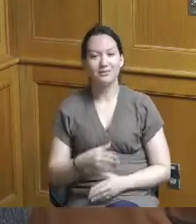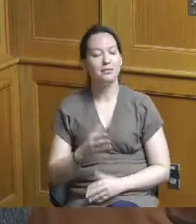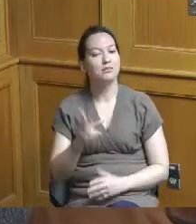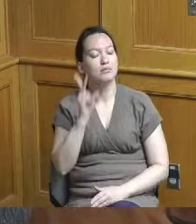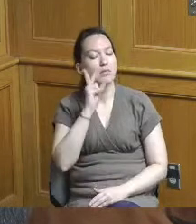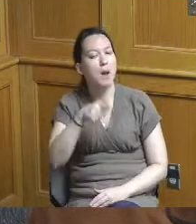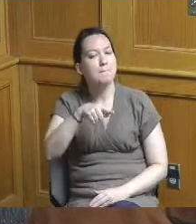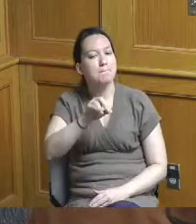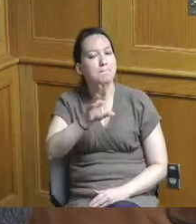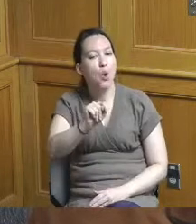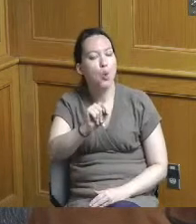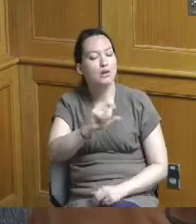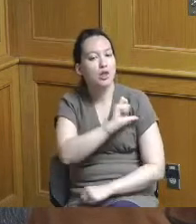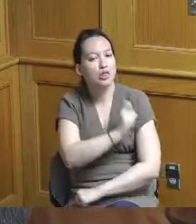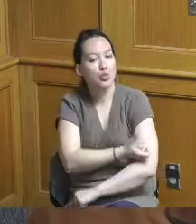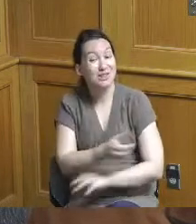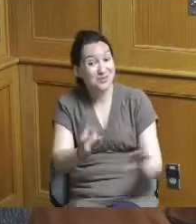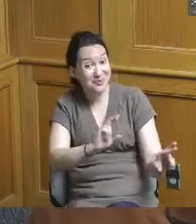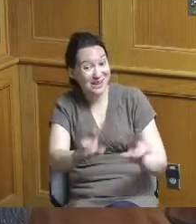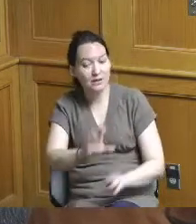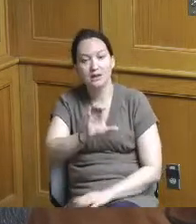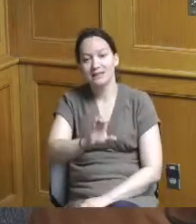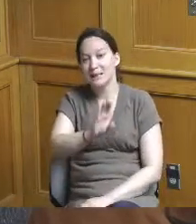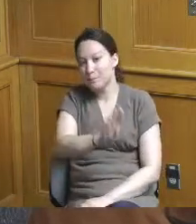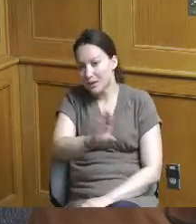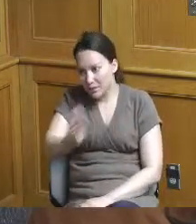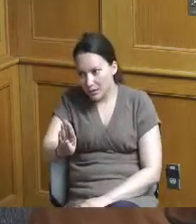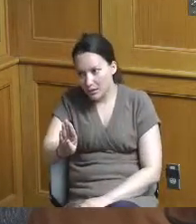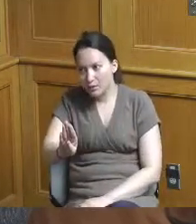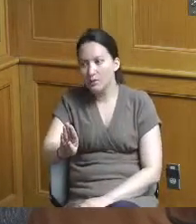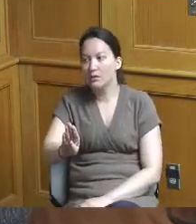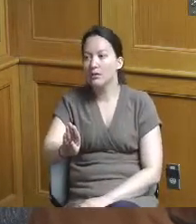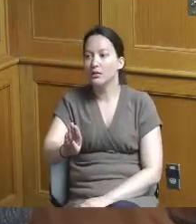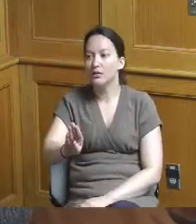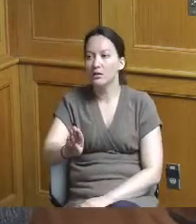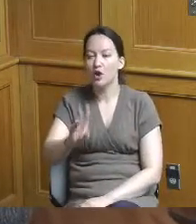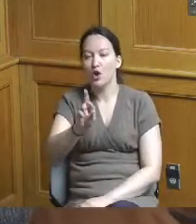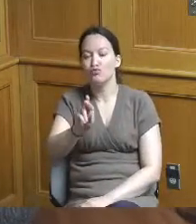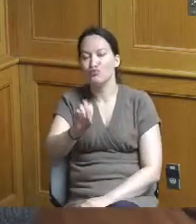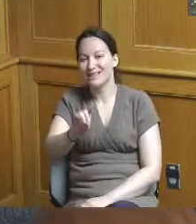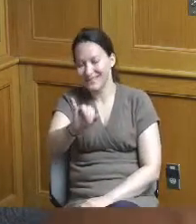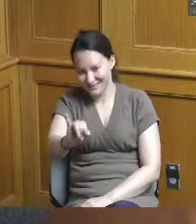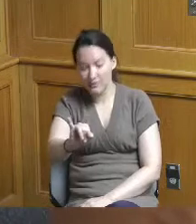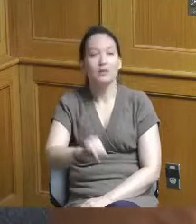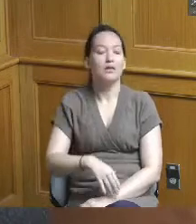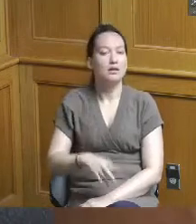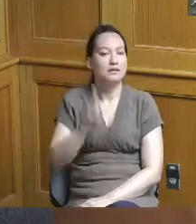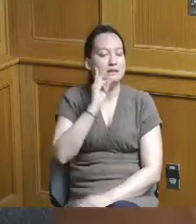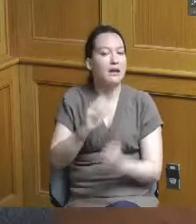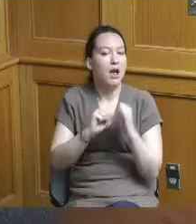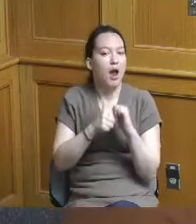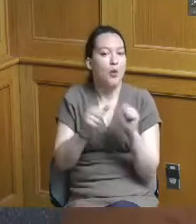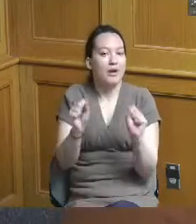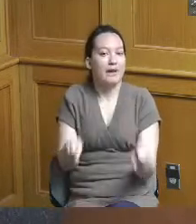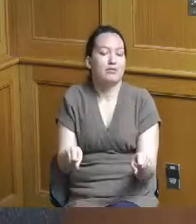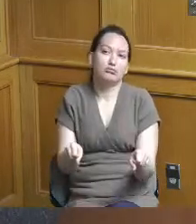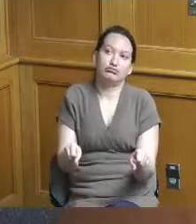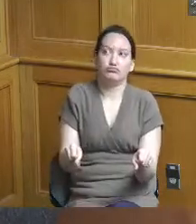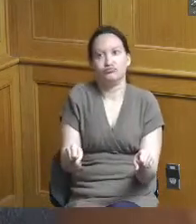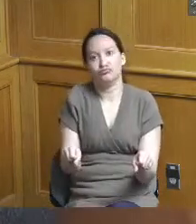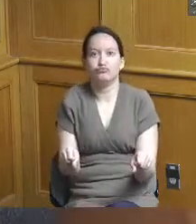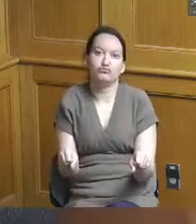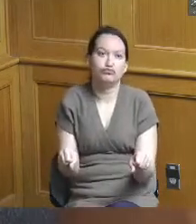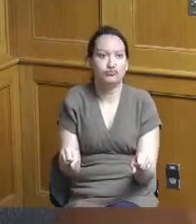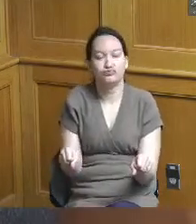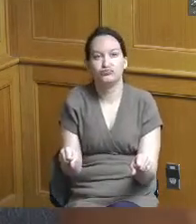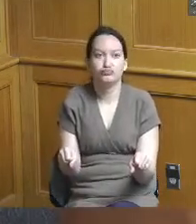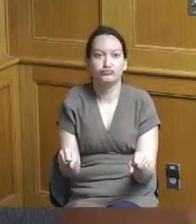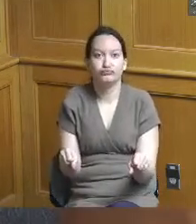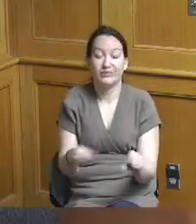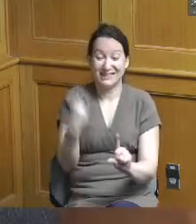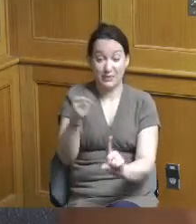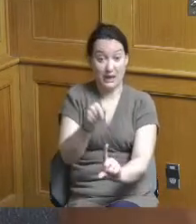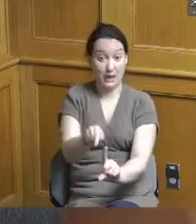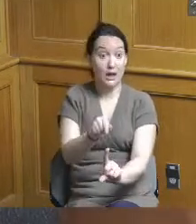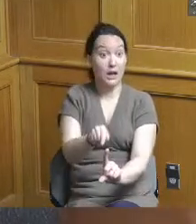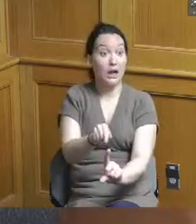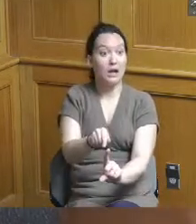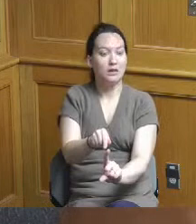ready CVB and others that come together to look at how do we have something that would be able